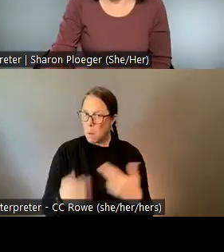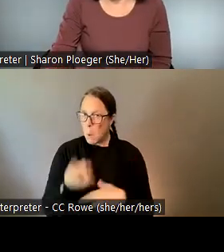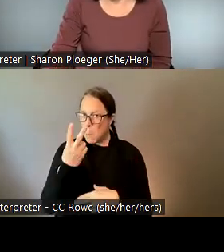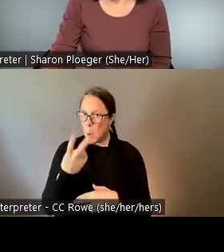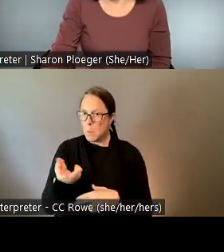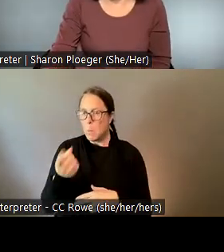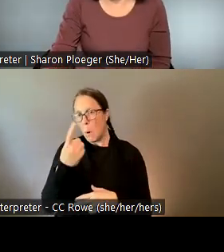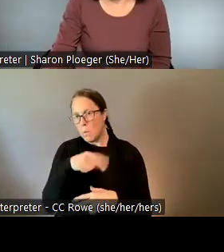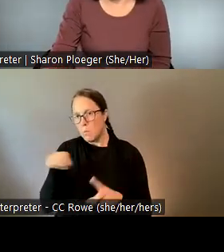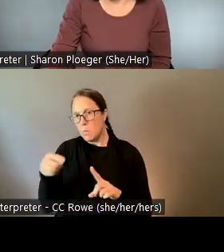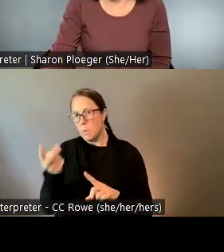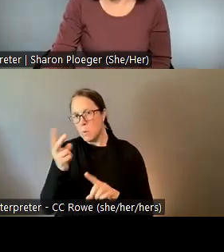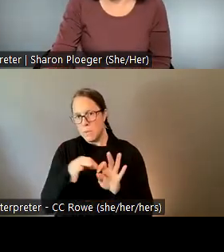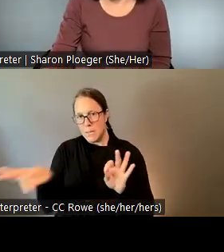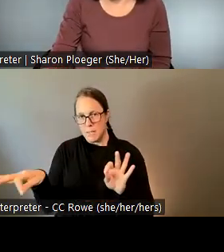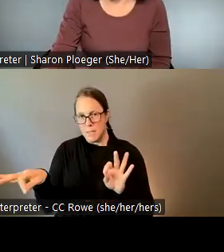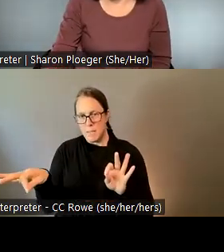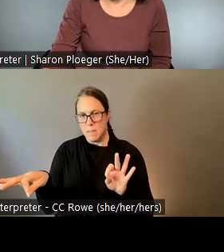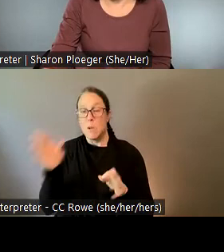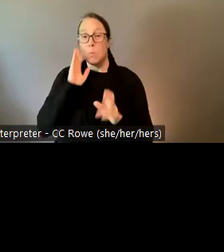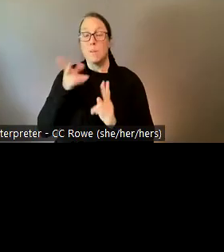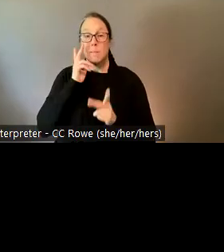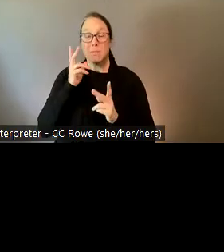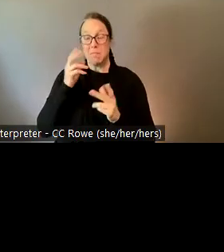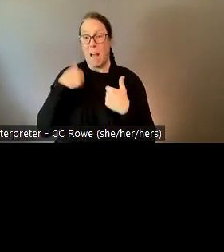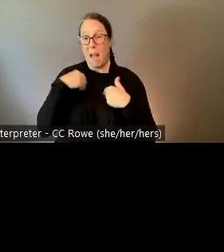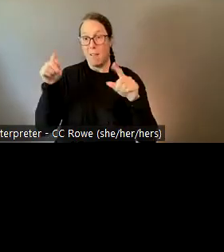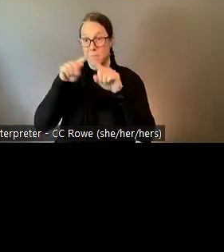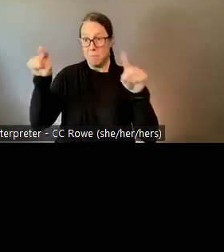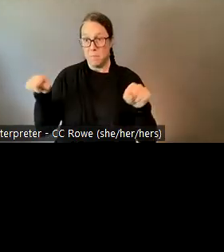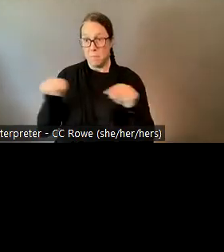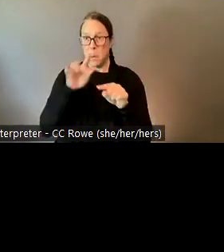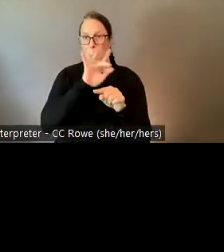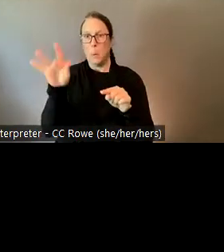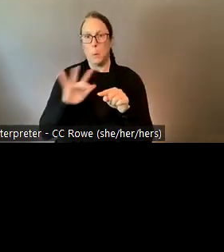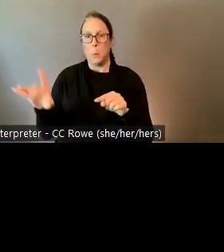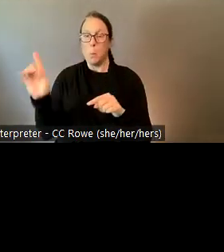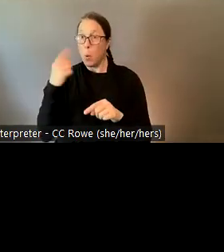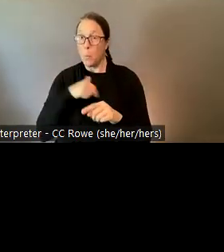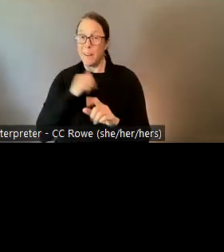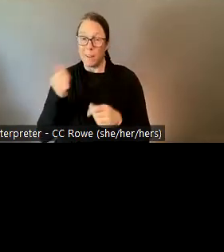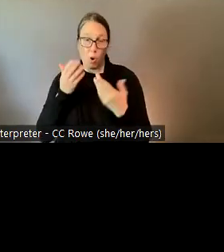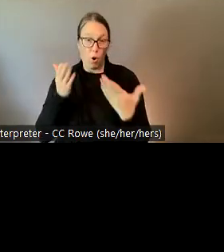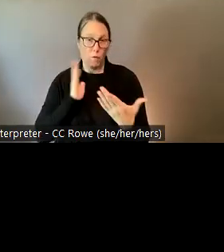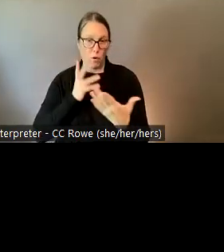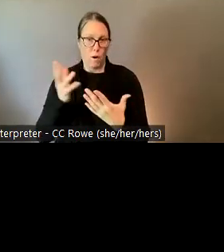So there's a blank box where we can offer our ideas. And there's also a button that says generate a description